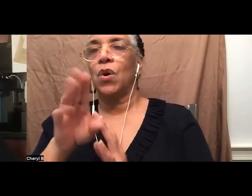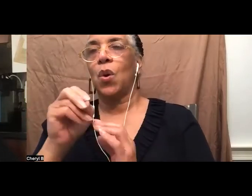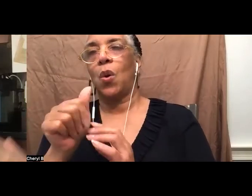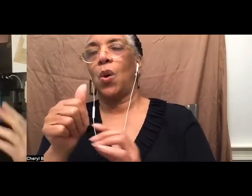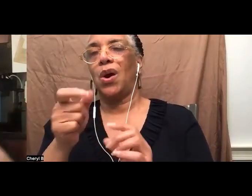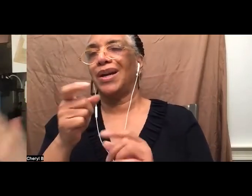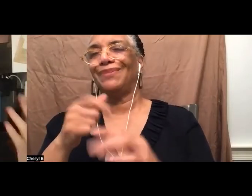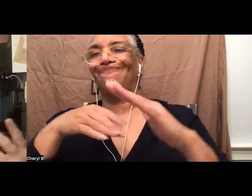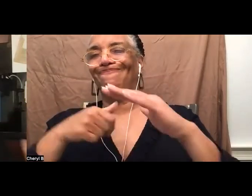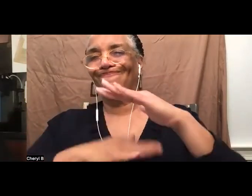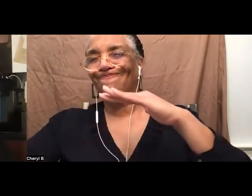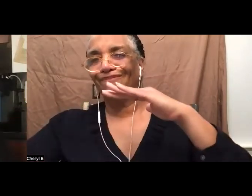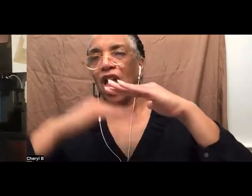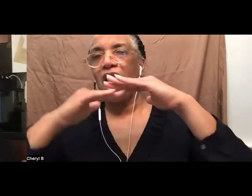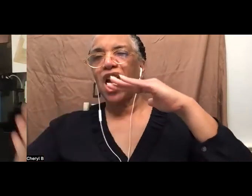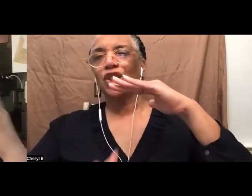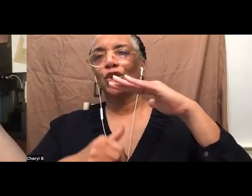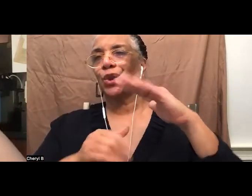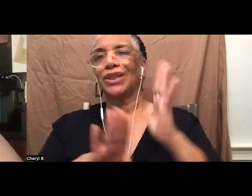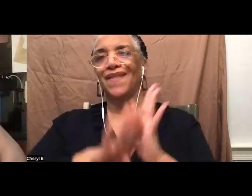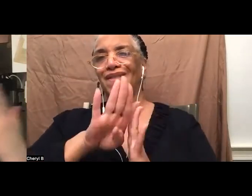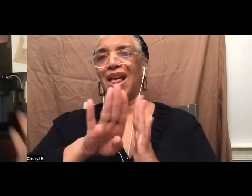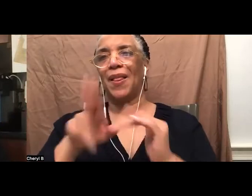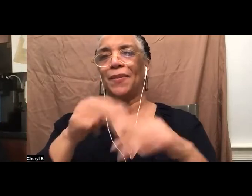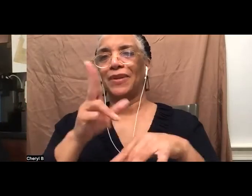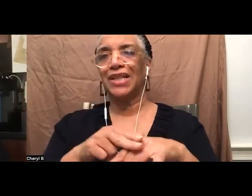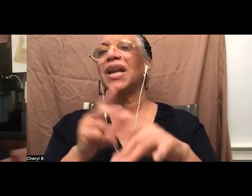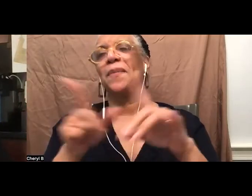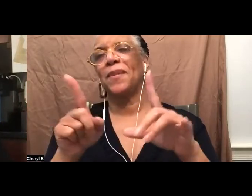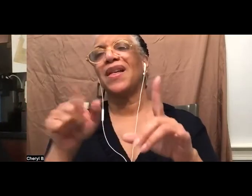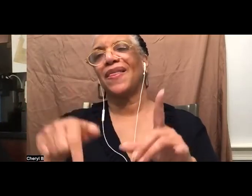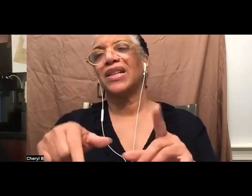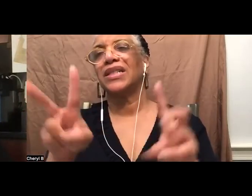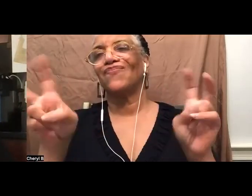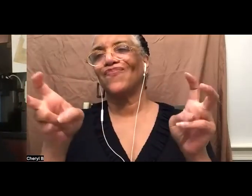but these are the terms that get used around COP, so those are what I will use now.